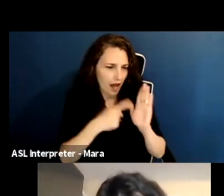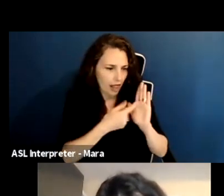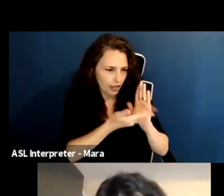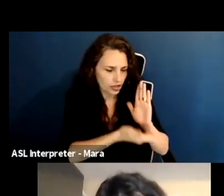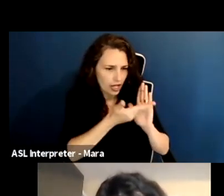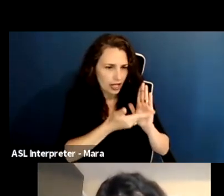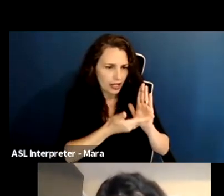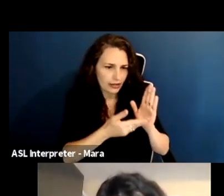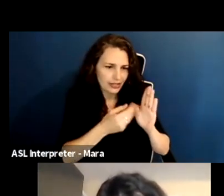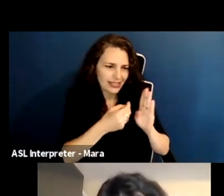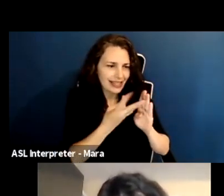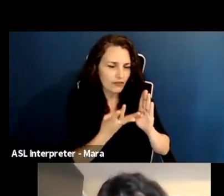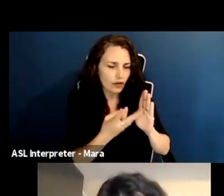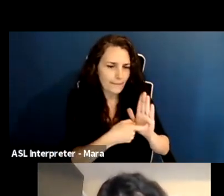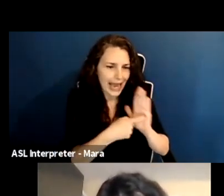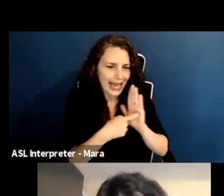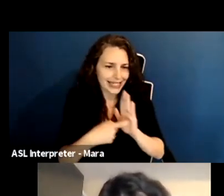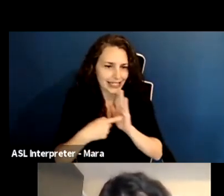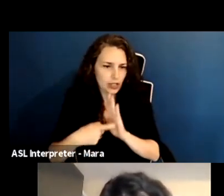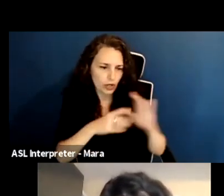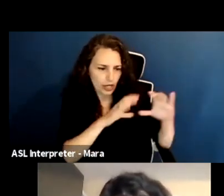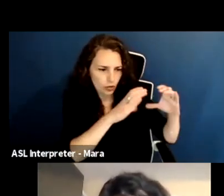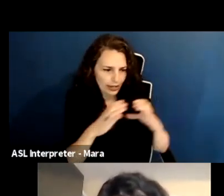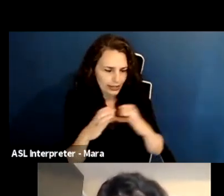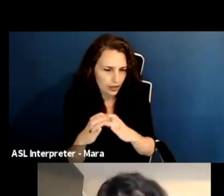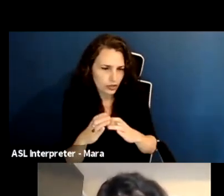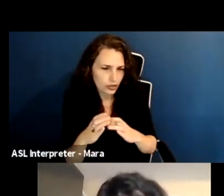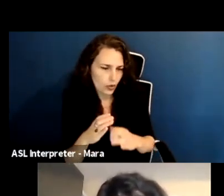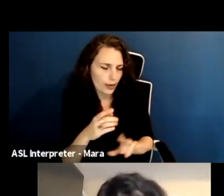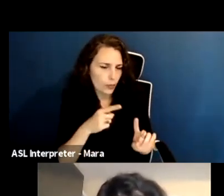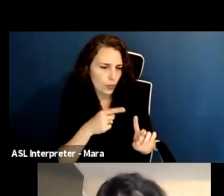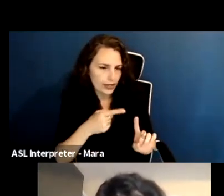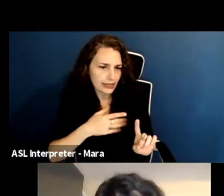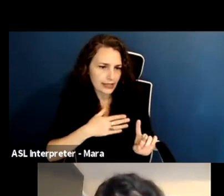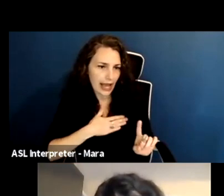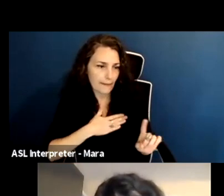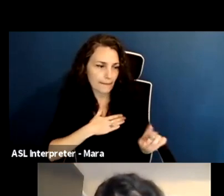So I had my duty set out and as time kind of went on